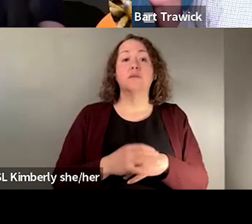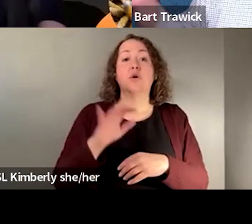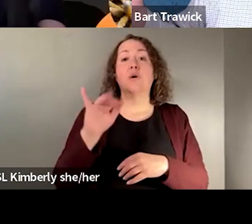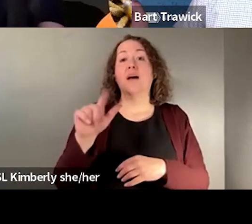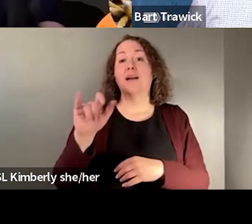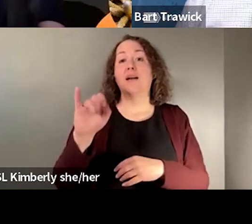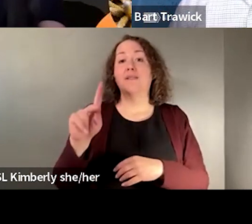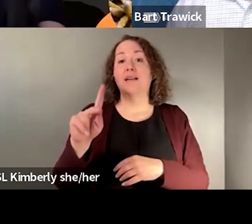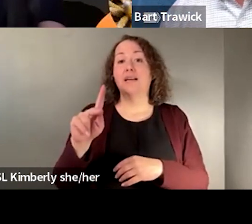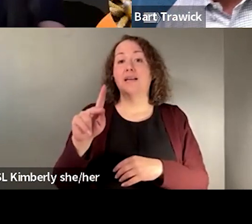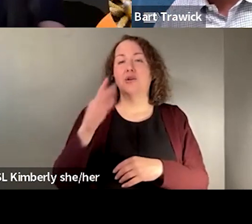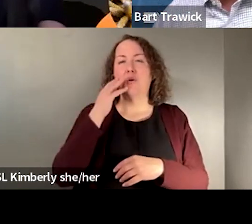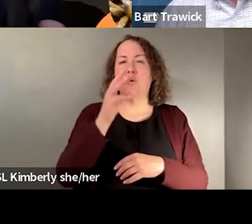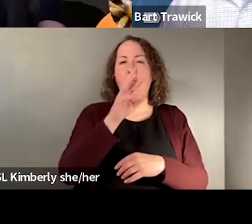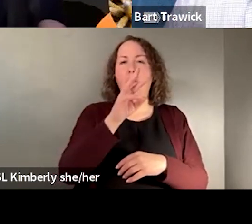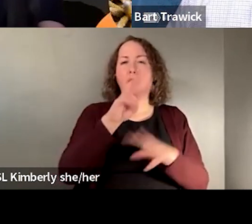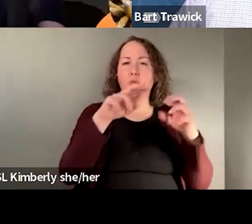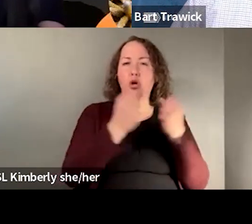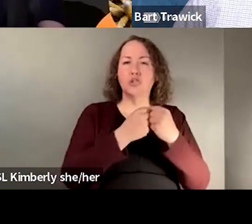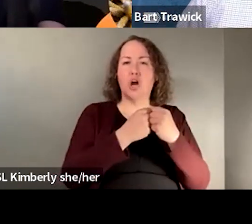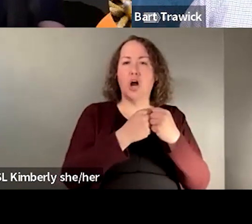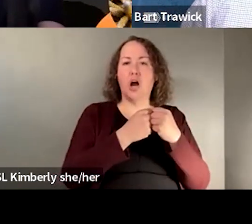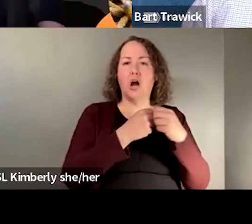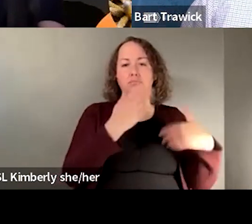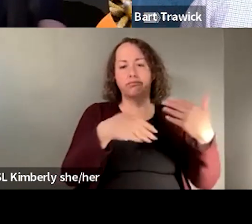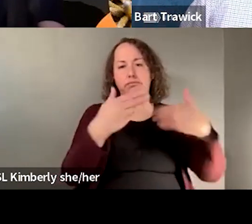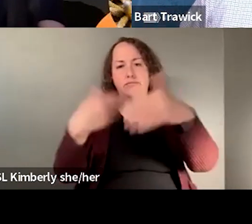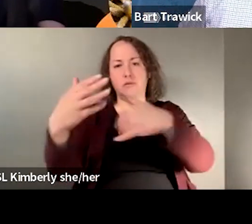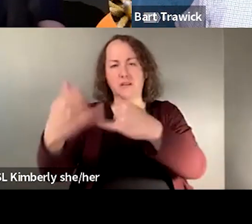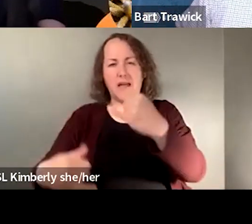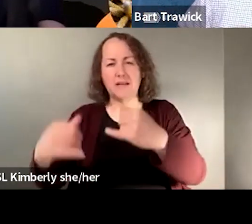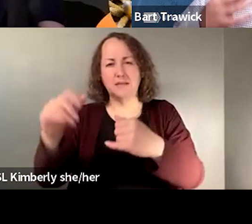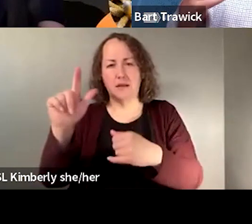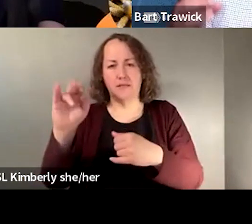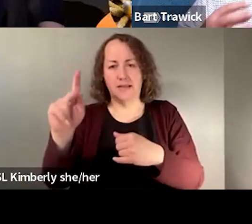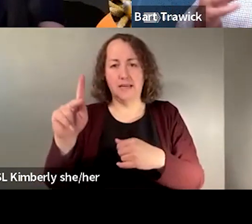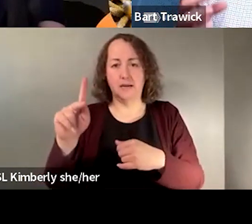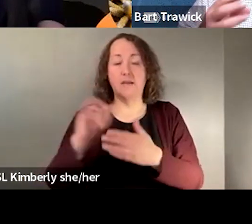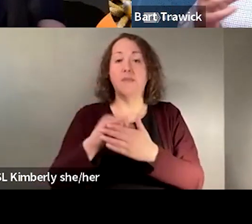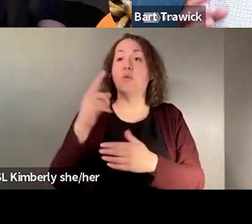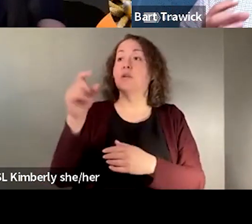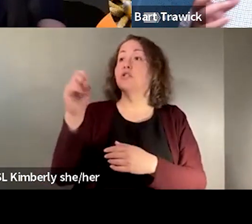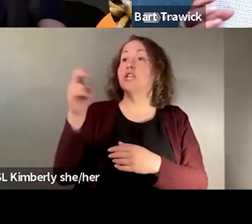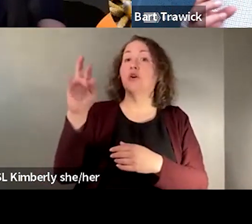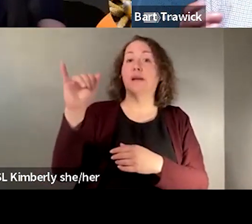the workshop that Sherri gave actually has a hands-on type thing.